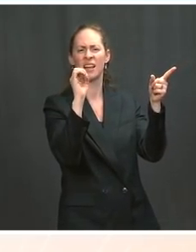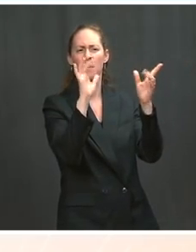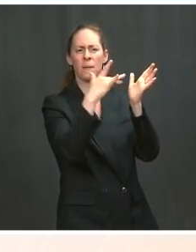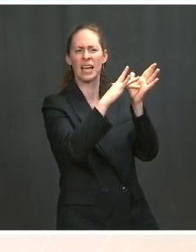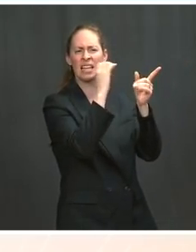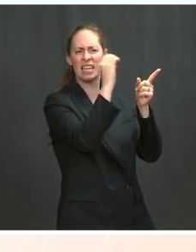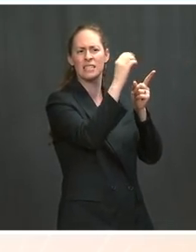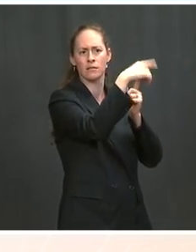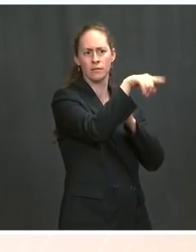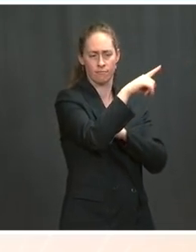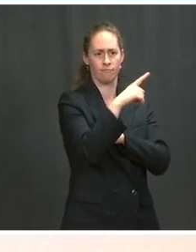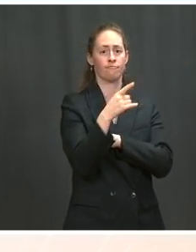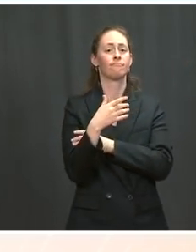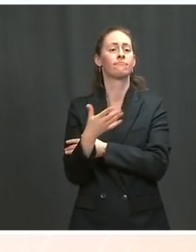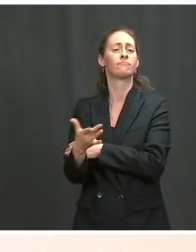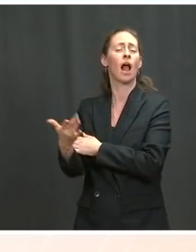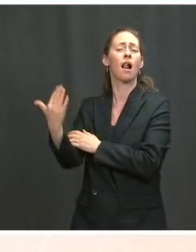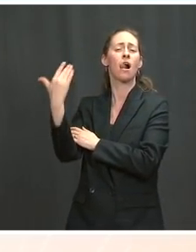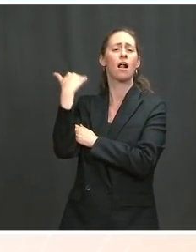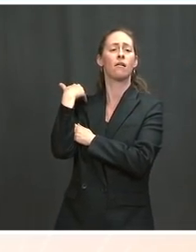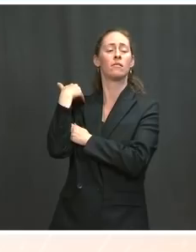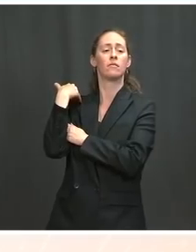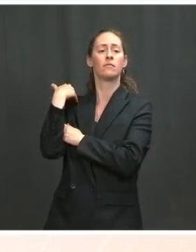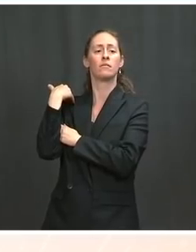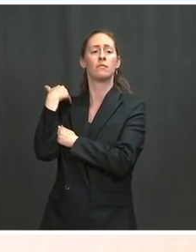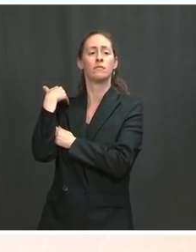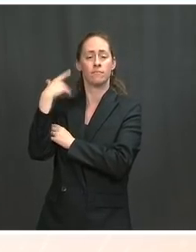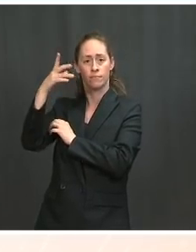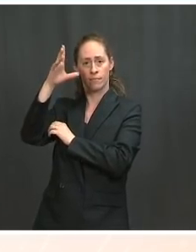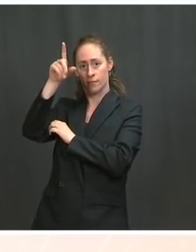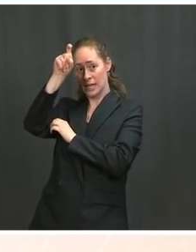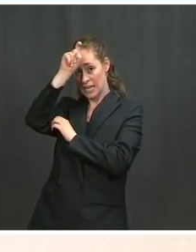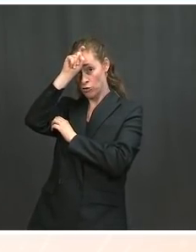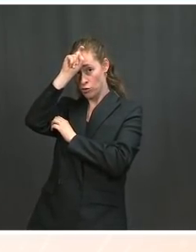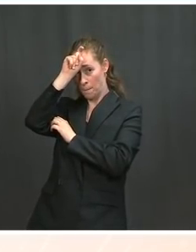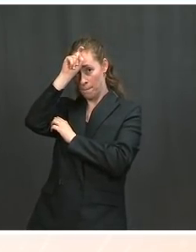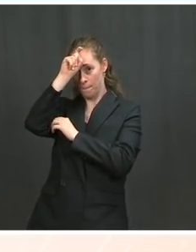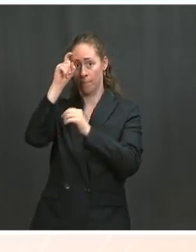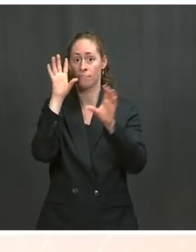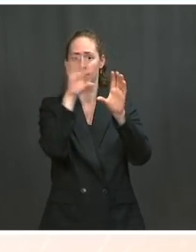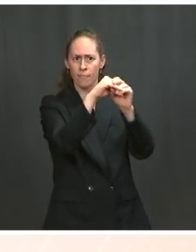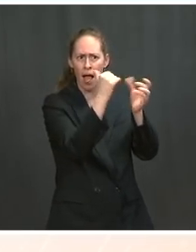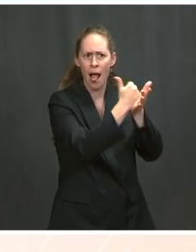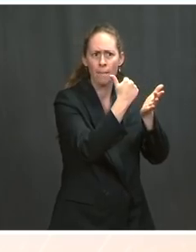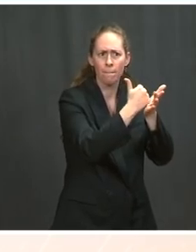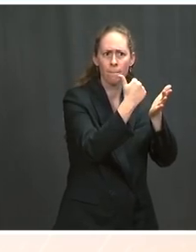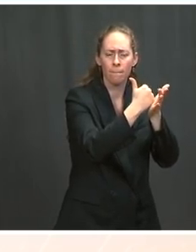Is that what you're going for here in your contacts with those countries and key players in that region? Ms. Psaki: Well, I think what we're --